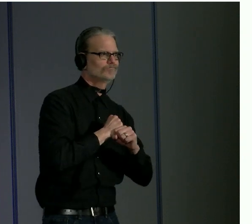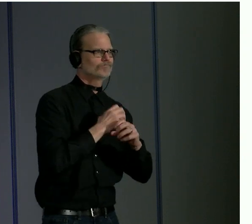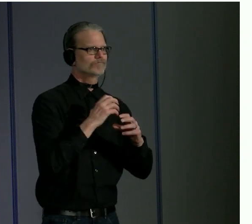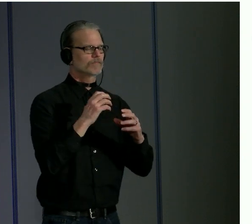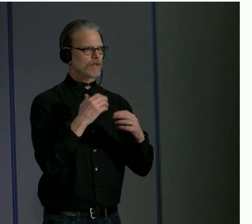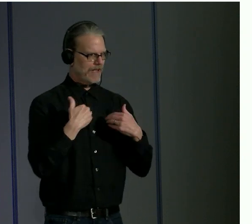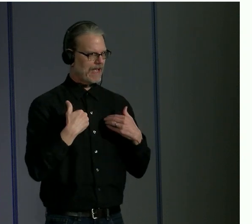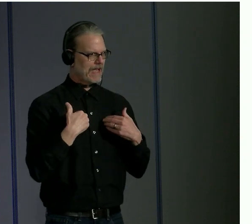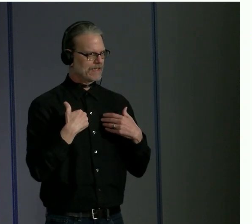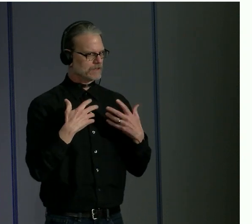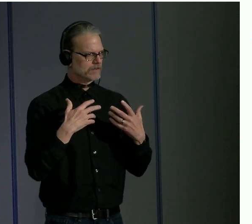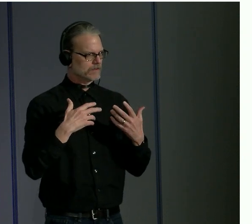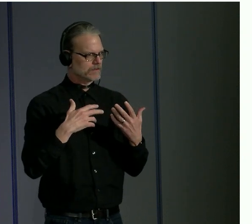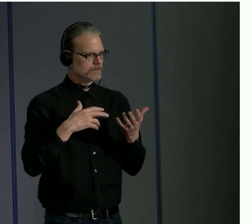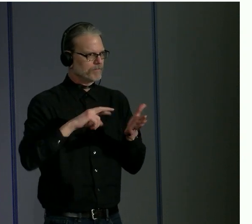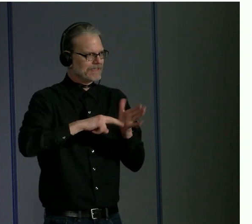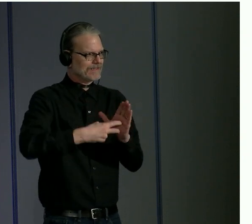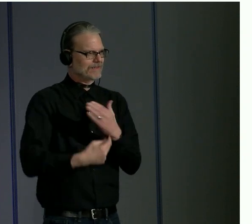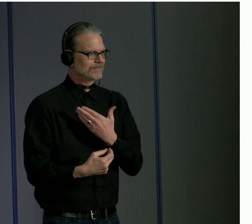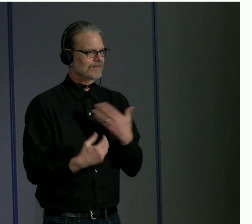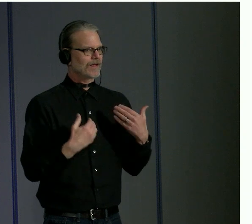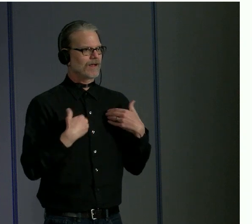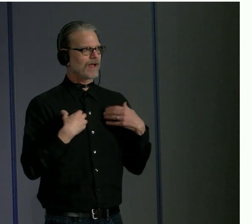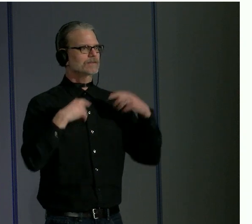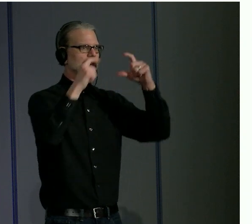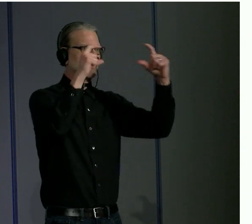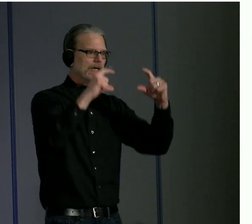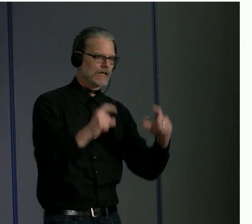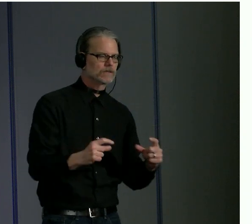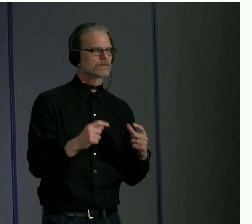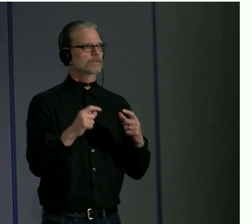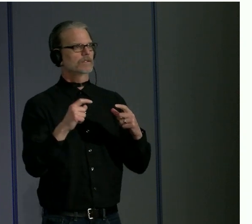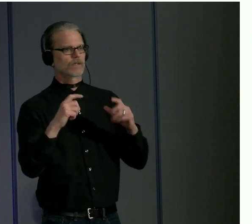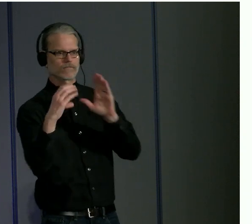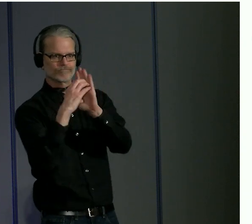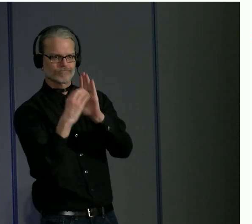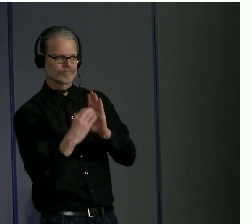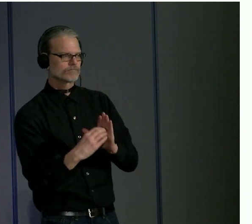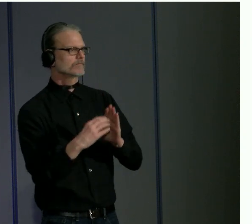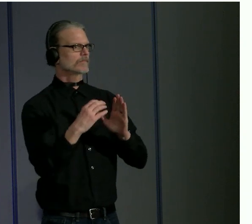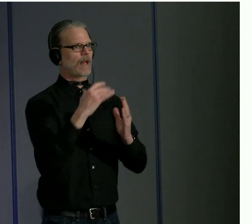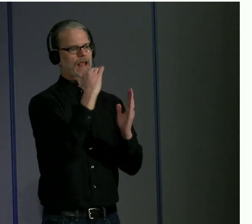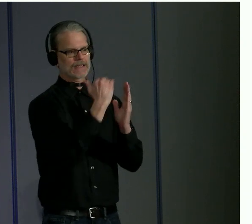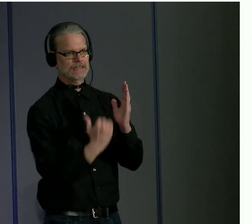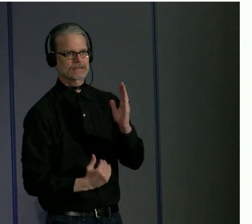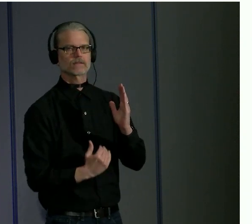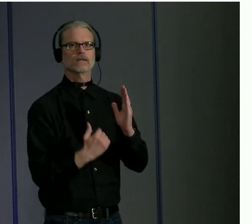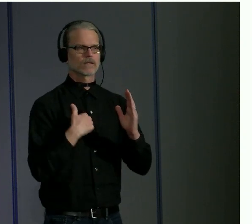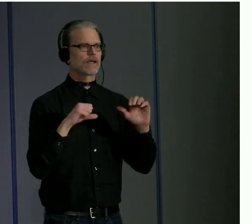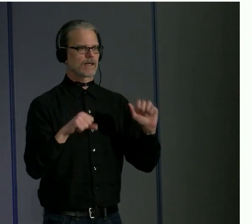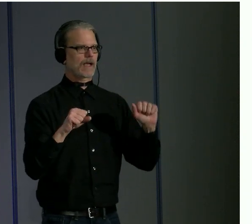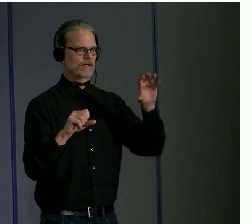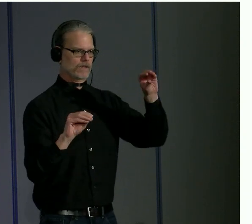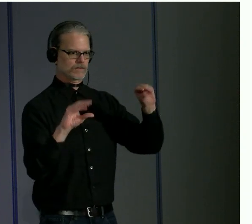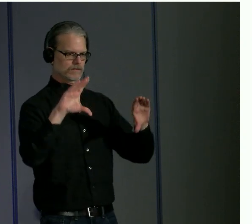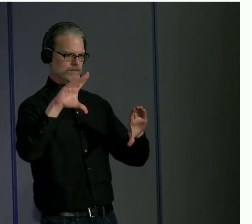It has headings. And body copy. And list. And I can leverage those graphic items by